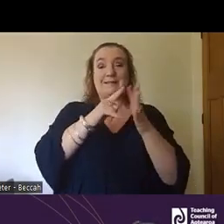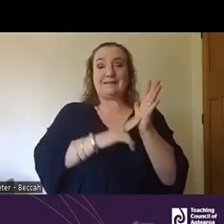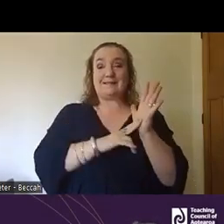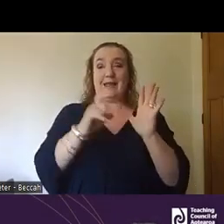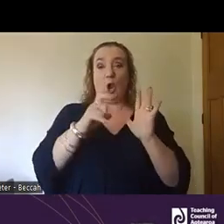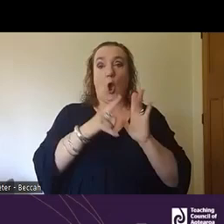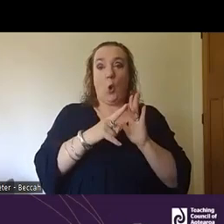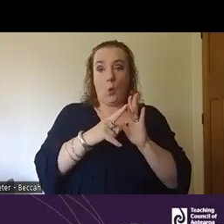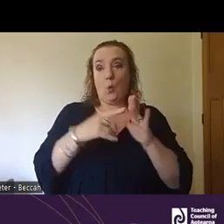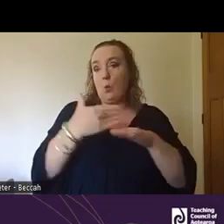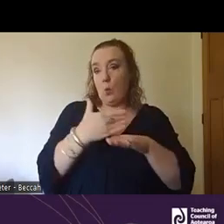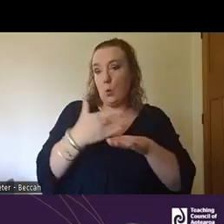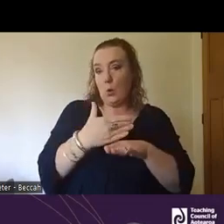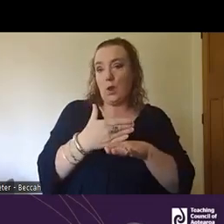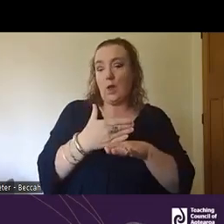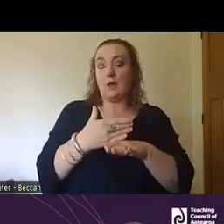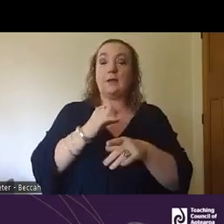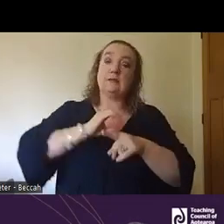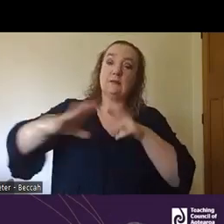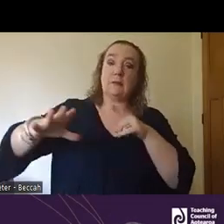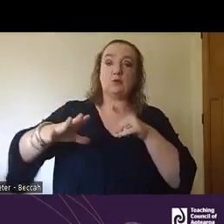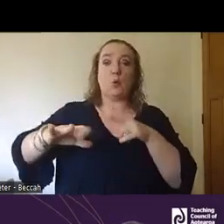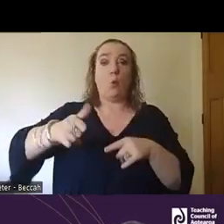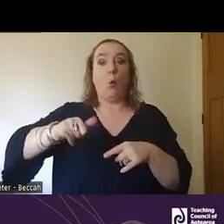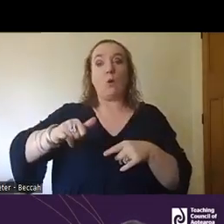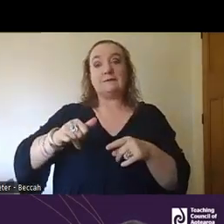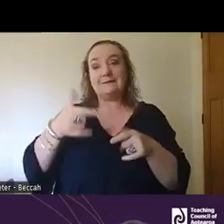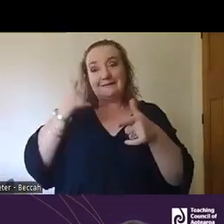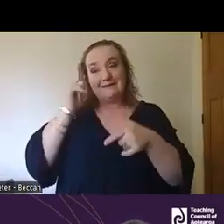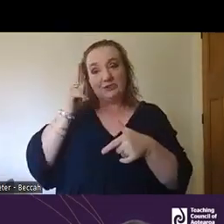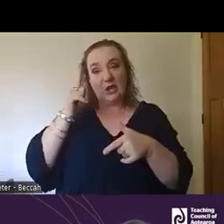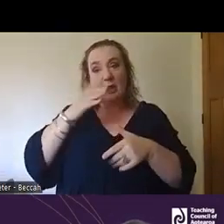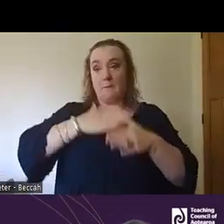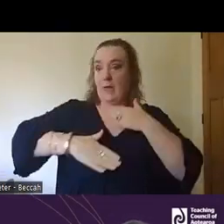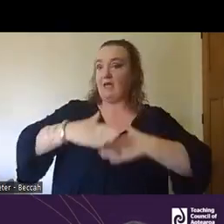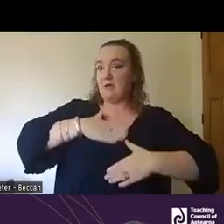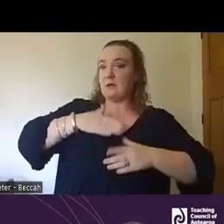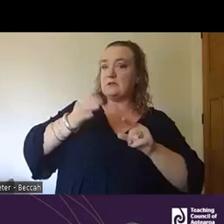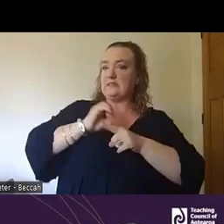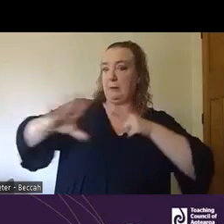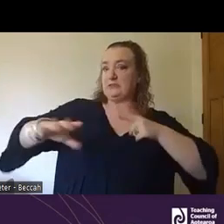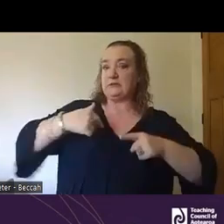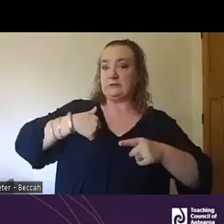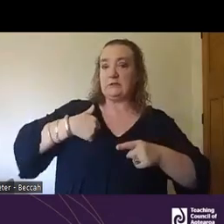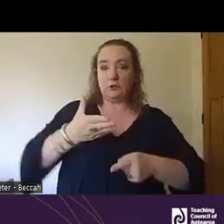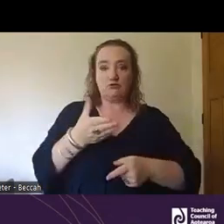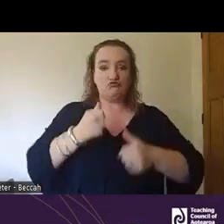later on, specialist ORS teacher and resource teacher of learning and behaviour. I completed special Masters of Specialist Teaching in 2020